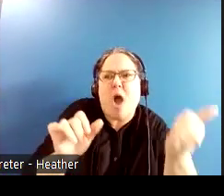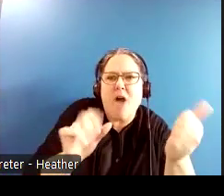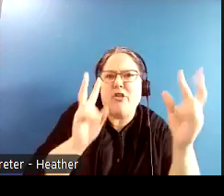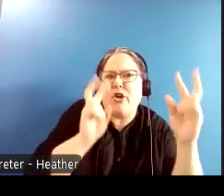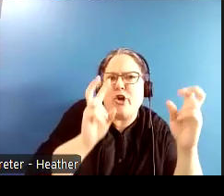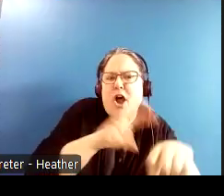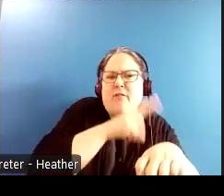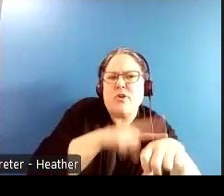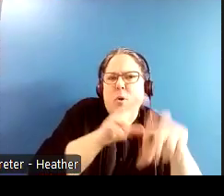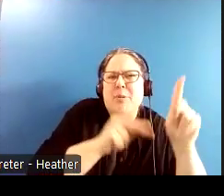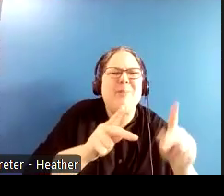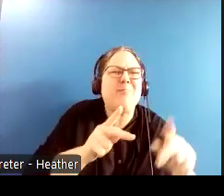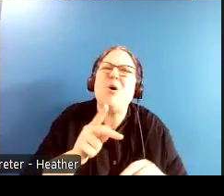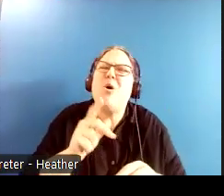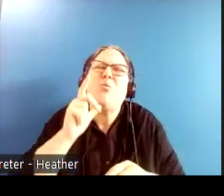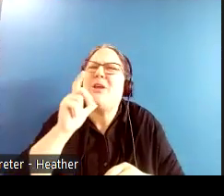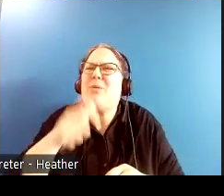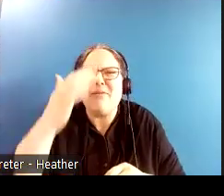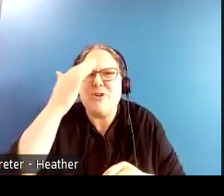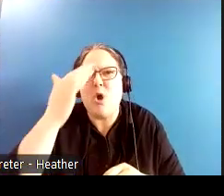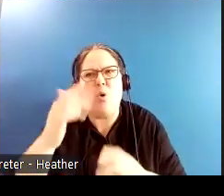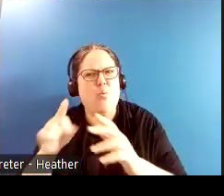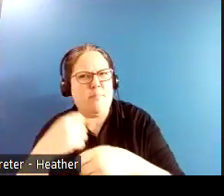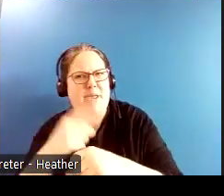We don't need to know what makes you normal or what makes you abnormal. We just need to know